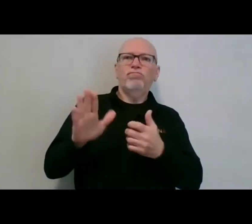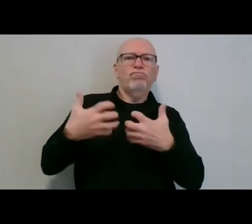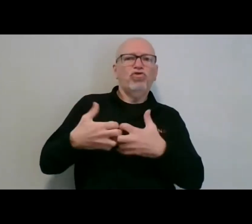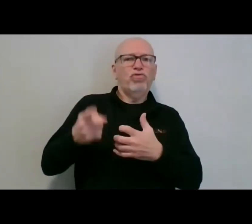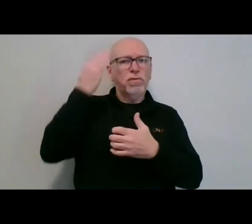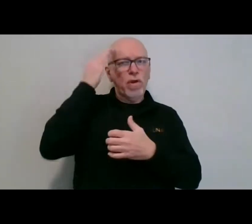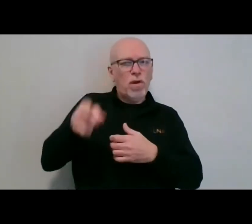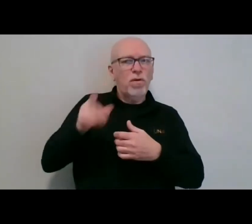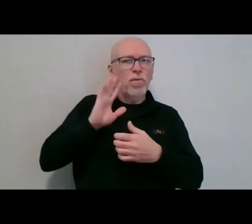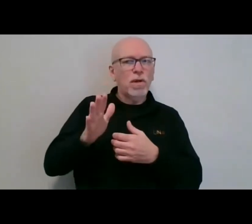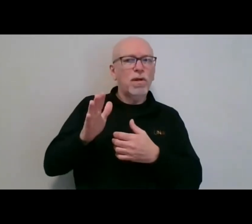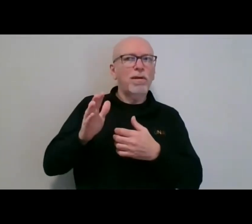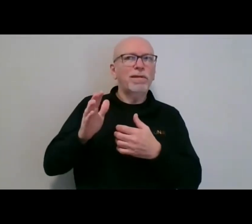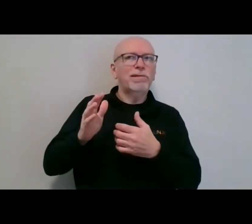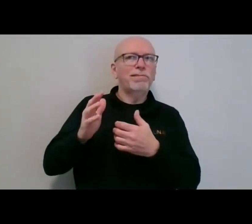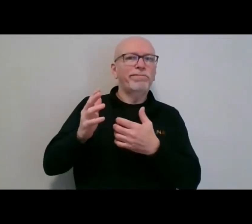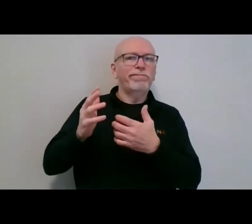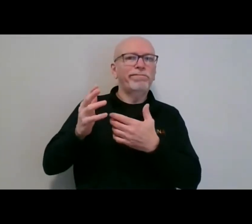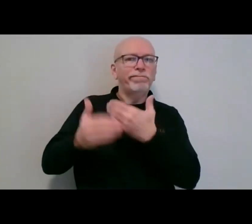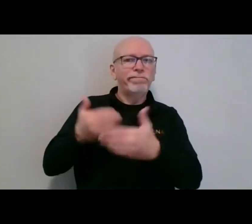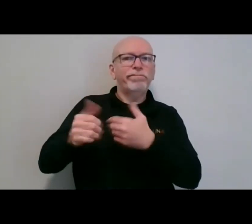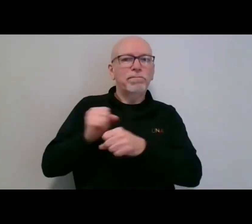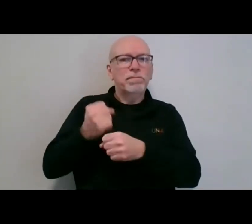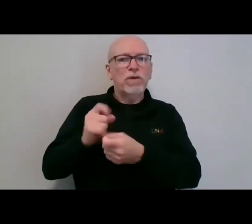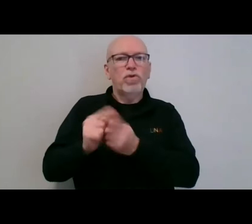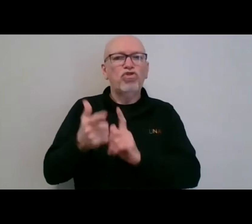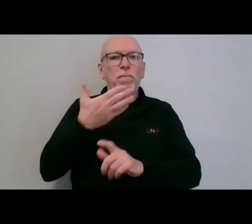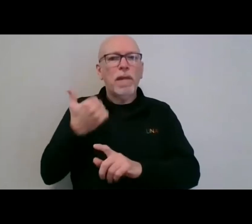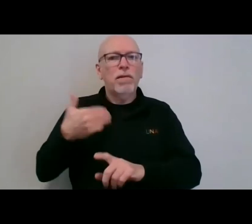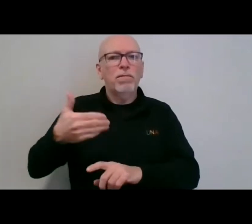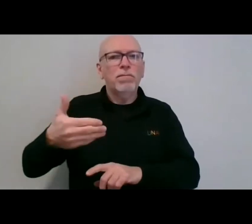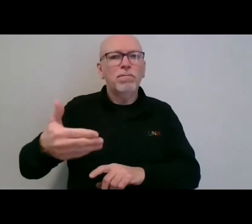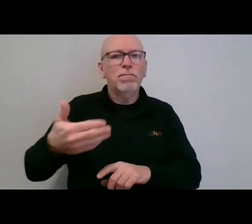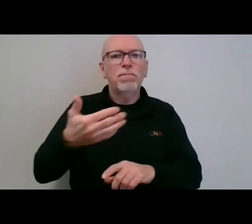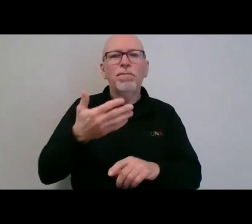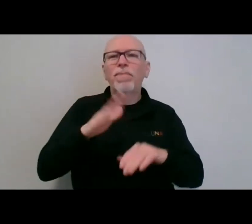being able to make the translation a little bit better than something like Google Translate.